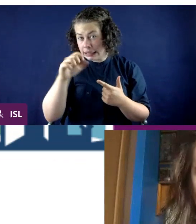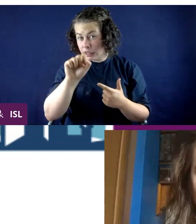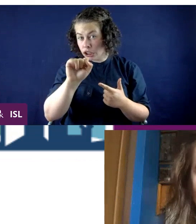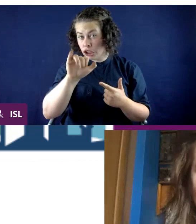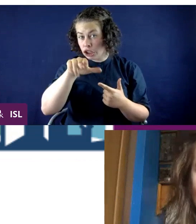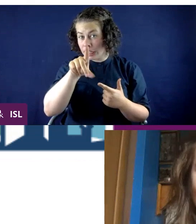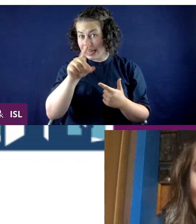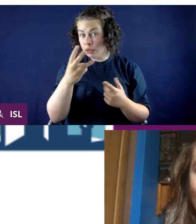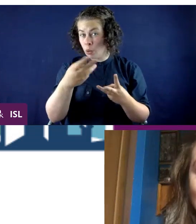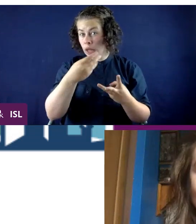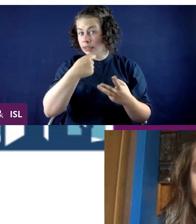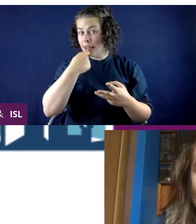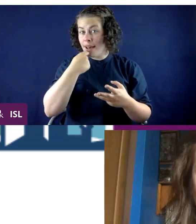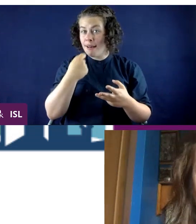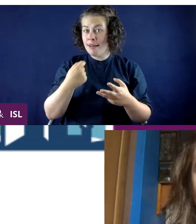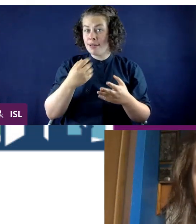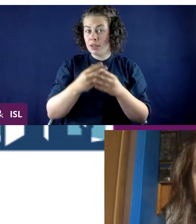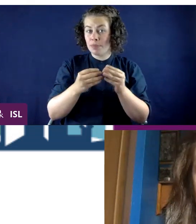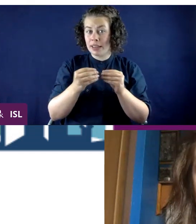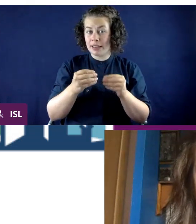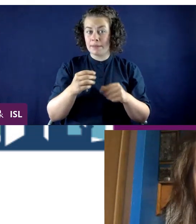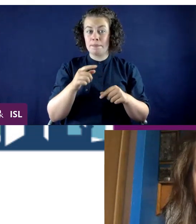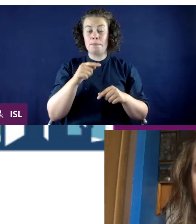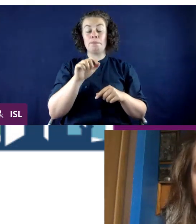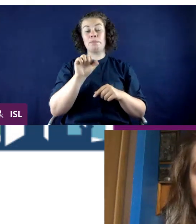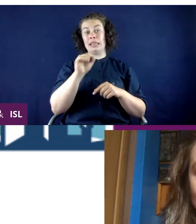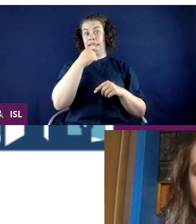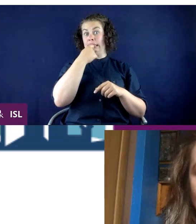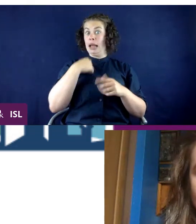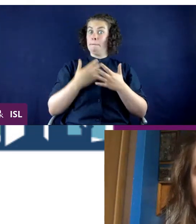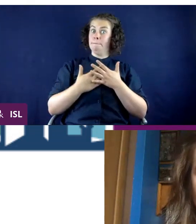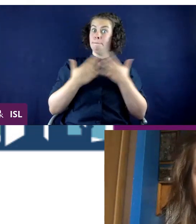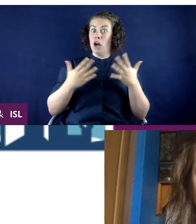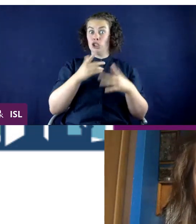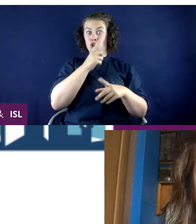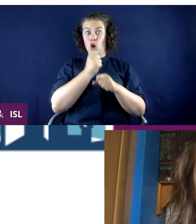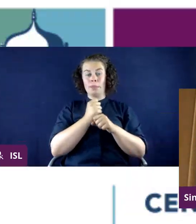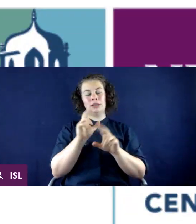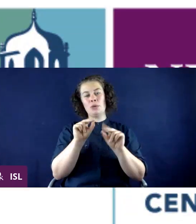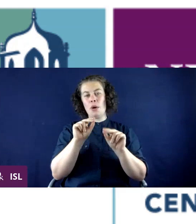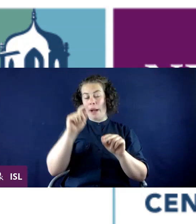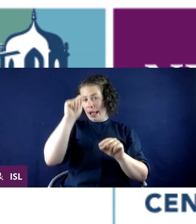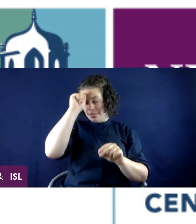I don't have much to add. I think that last answer was brilliant.